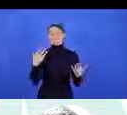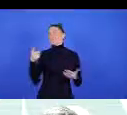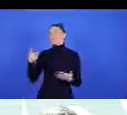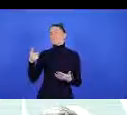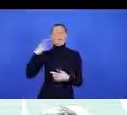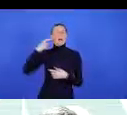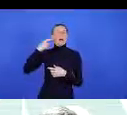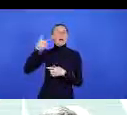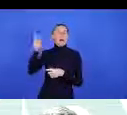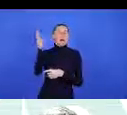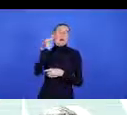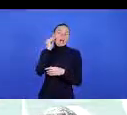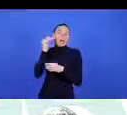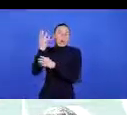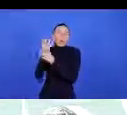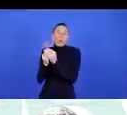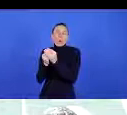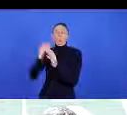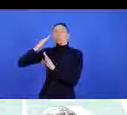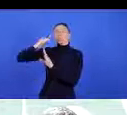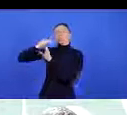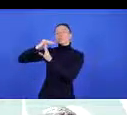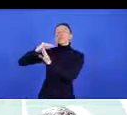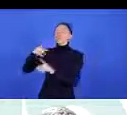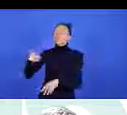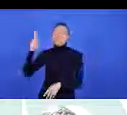whose hearing loss wasn't considered severe enough to be CI candidate